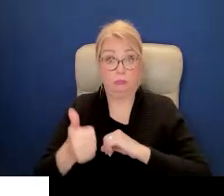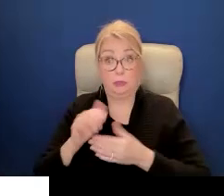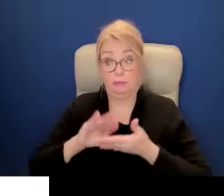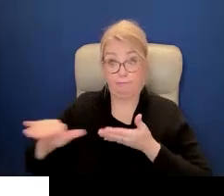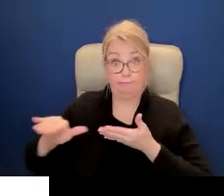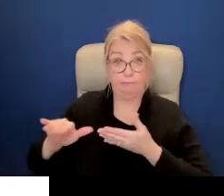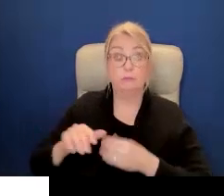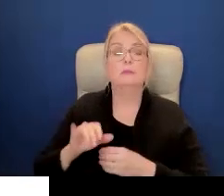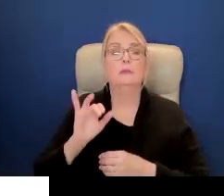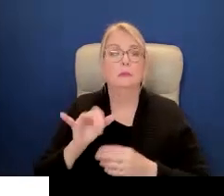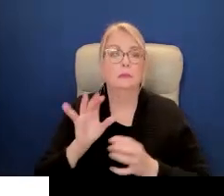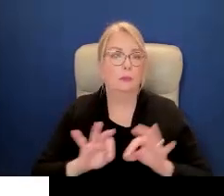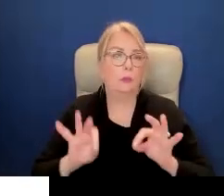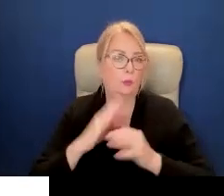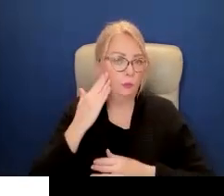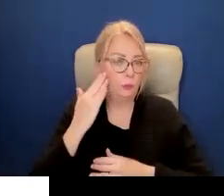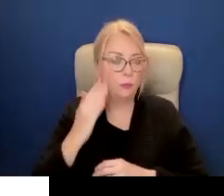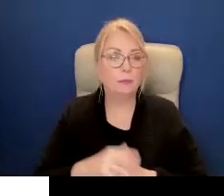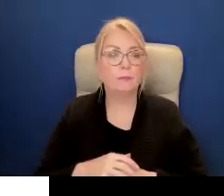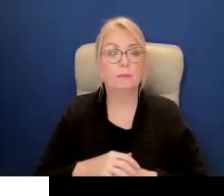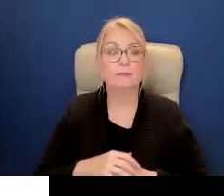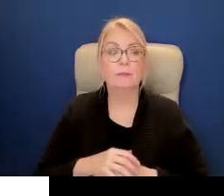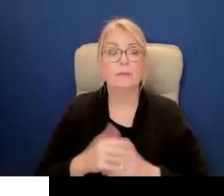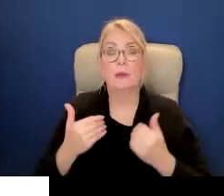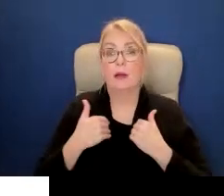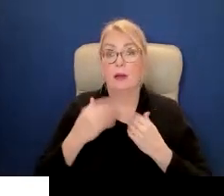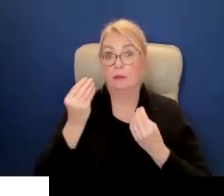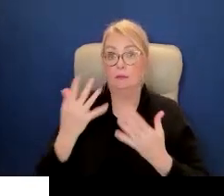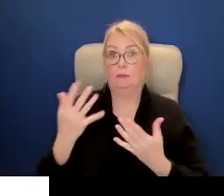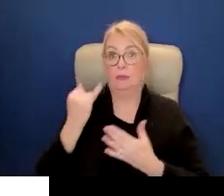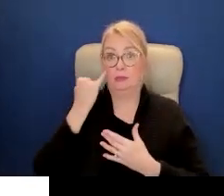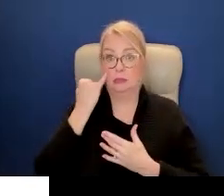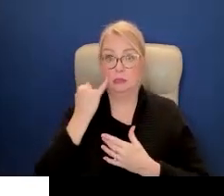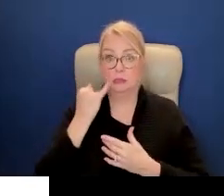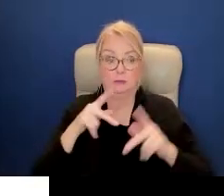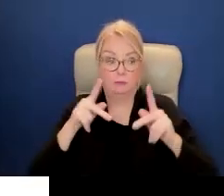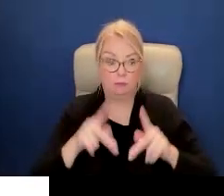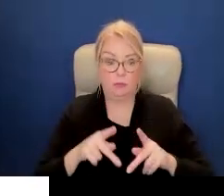Also finding or having information if somebody was a victim of a crime and they have a police report.